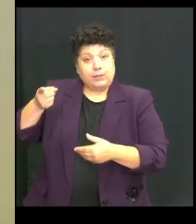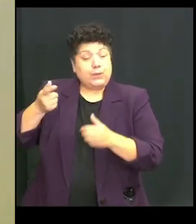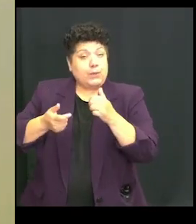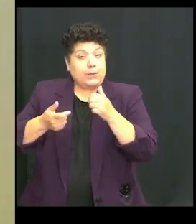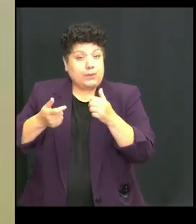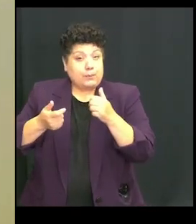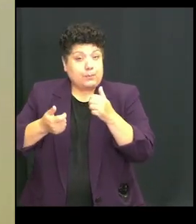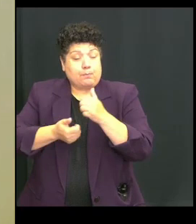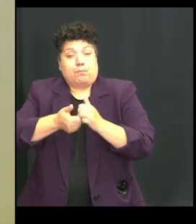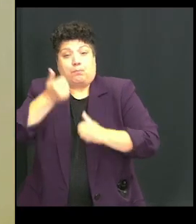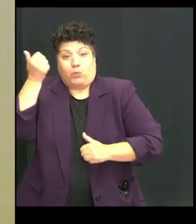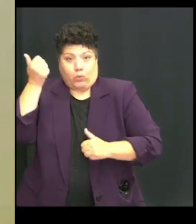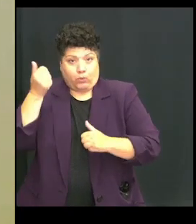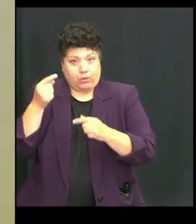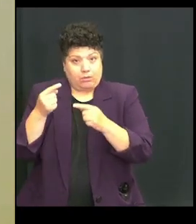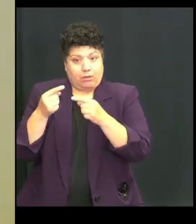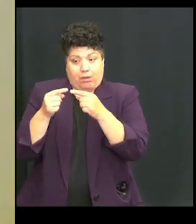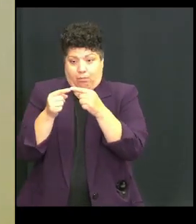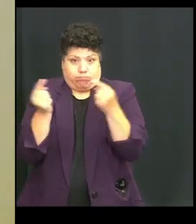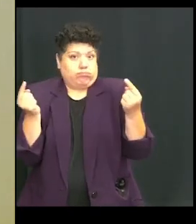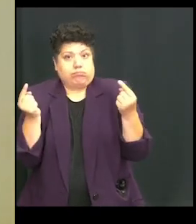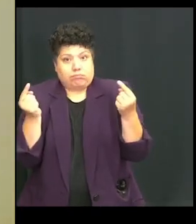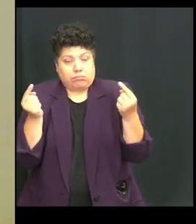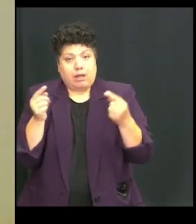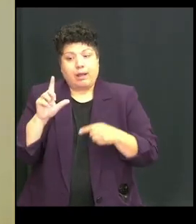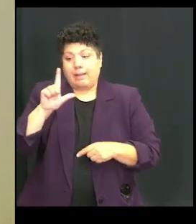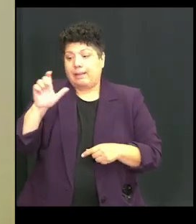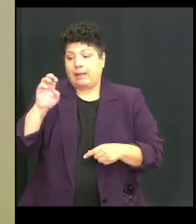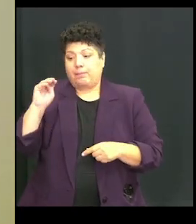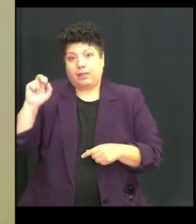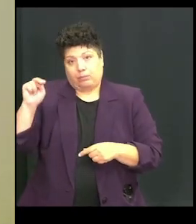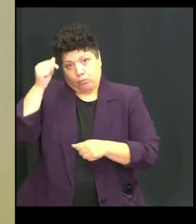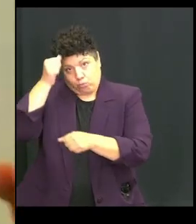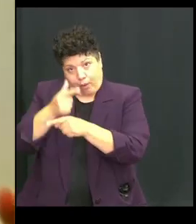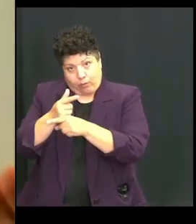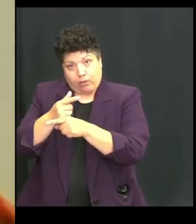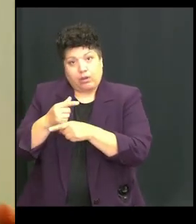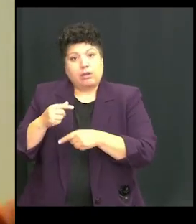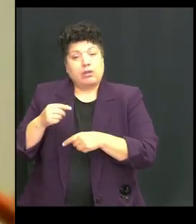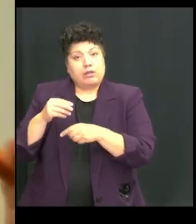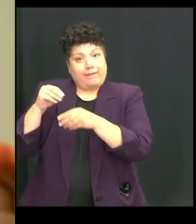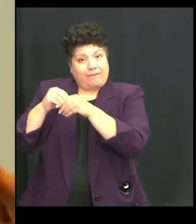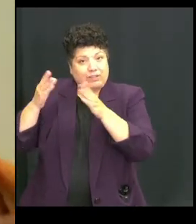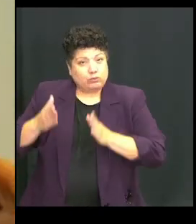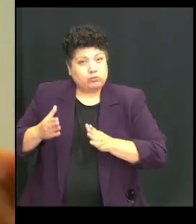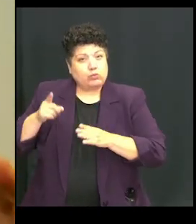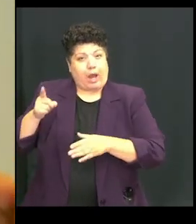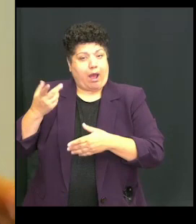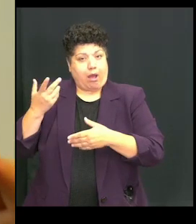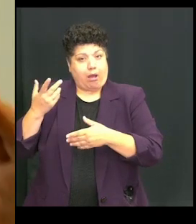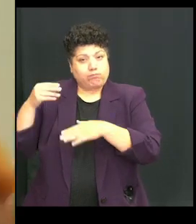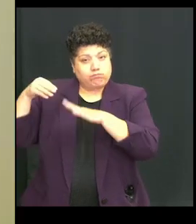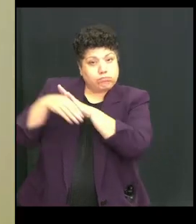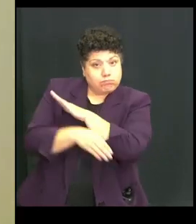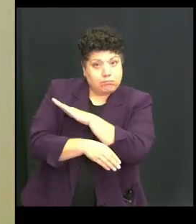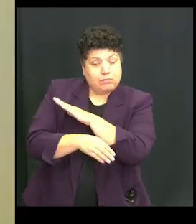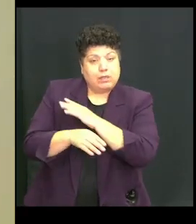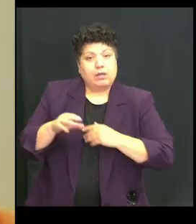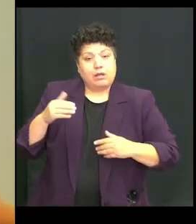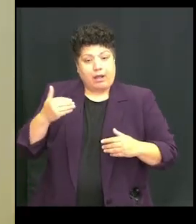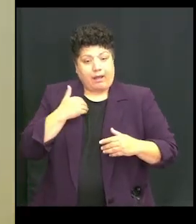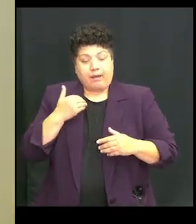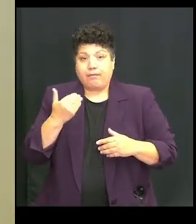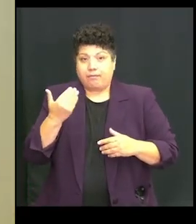the Lehman Brothers collapse led to essentially a convergence about three quarters of the difference